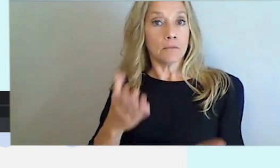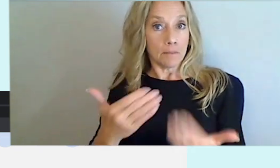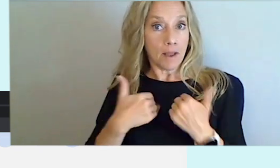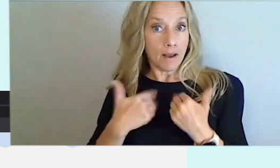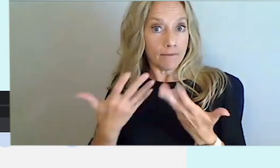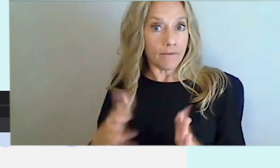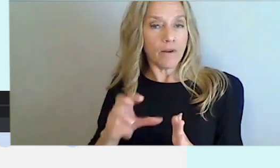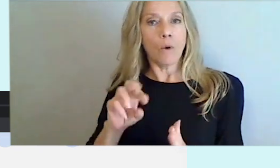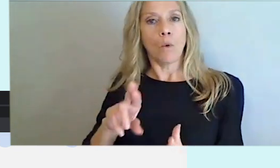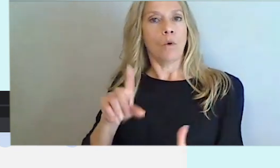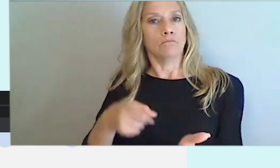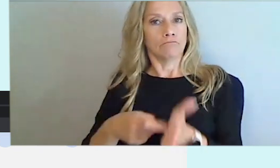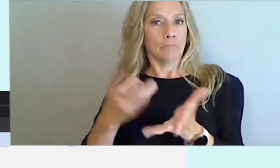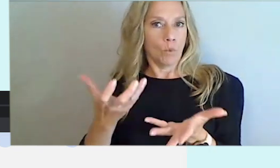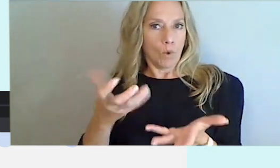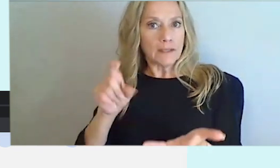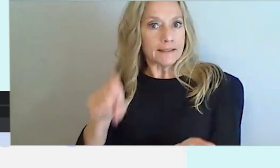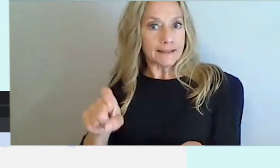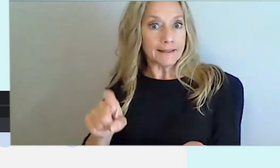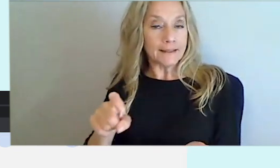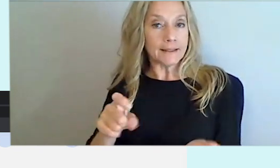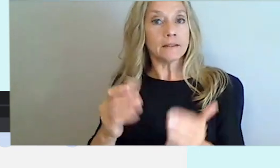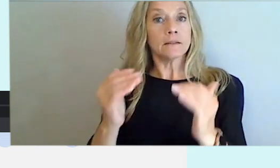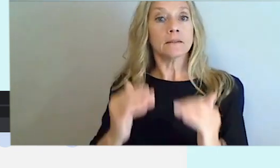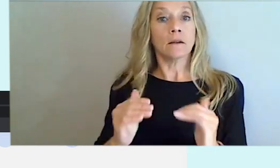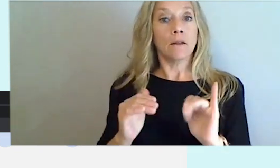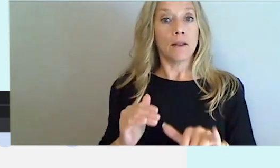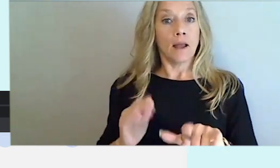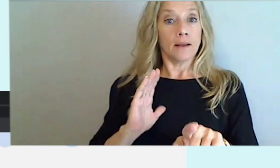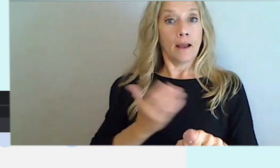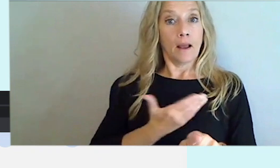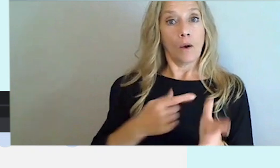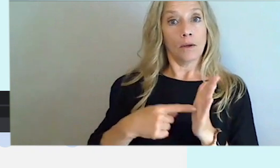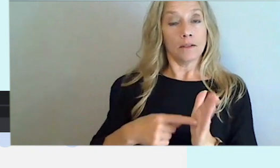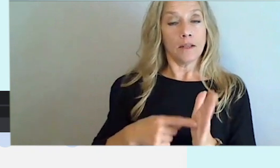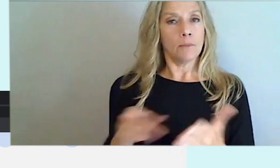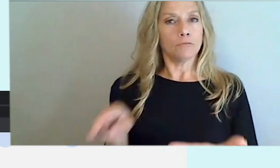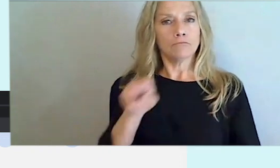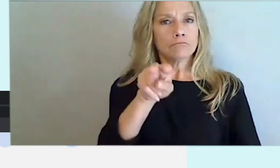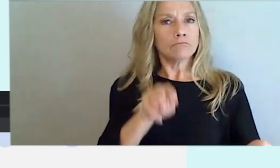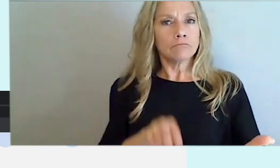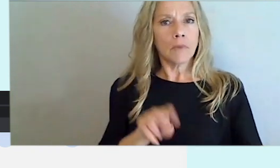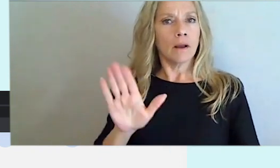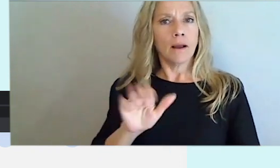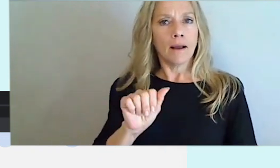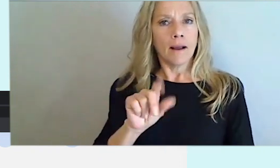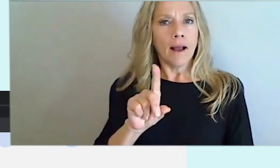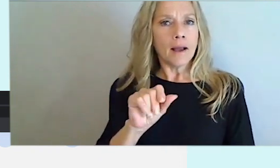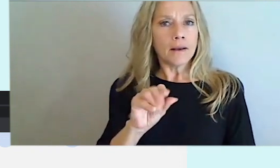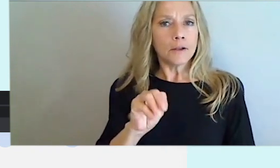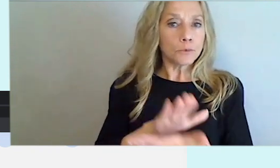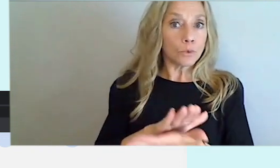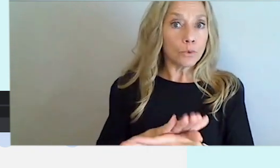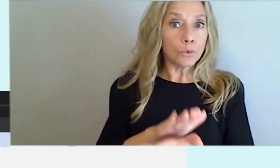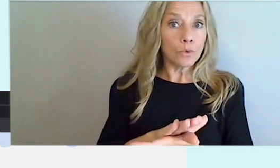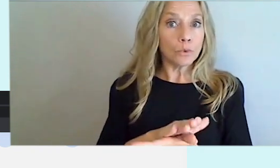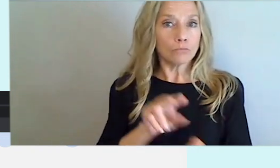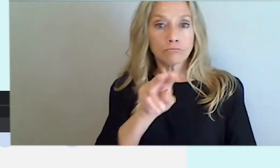For this example, you would need to review the information about Adam’s school enrollment to make sure it is still correct. If it's not correct.